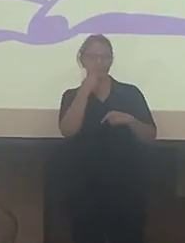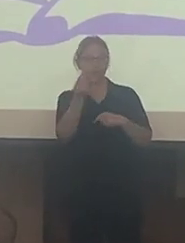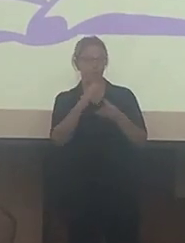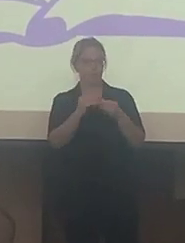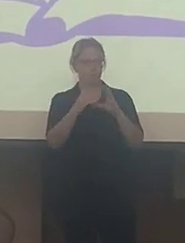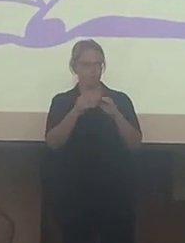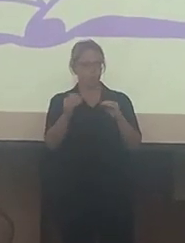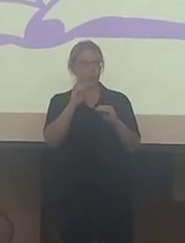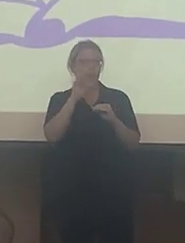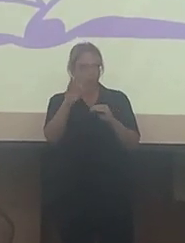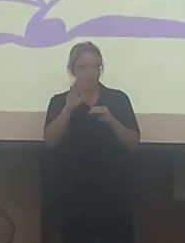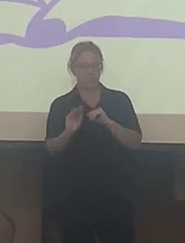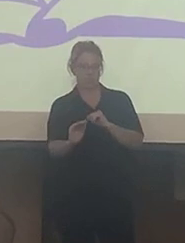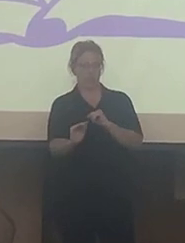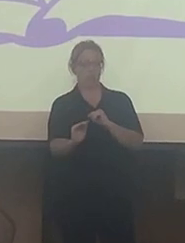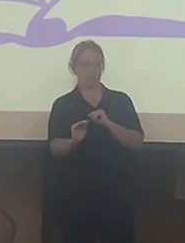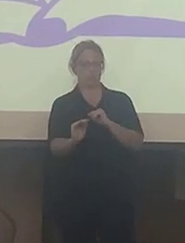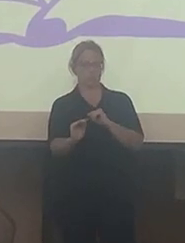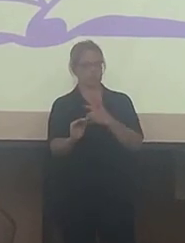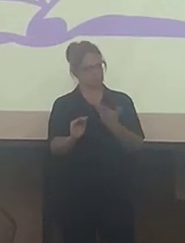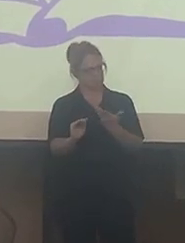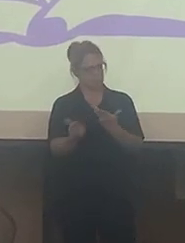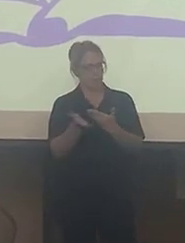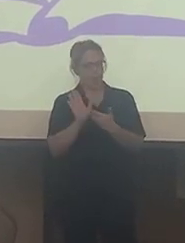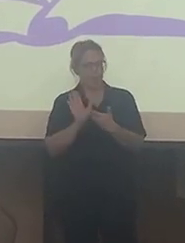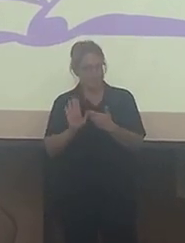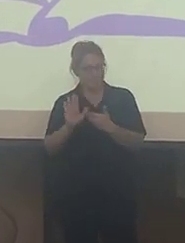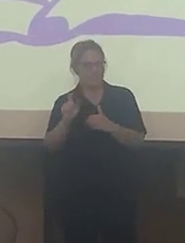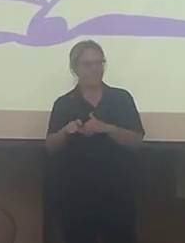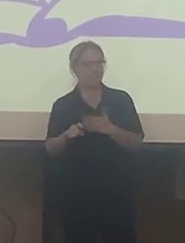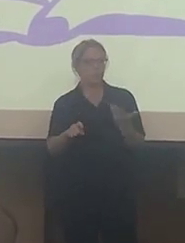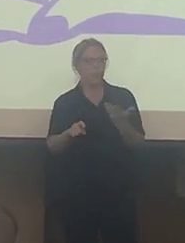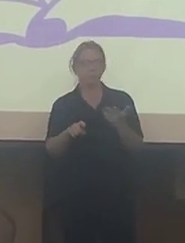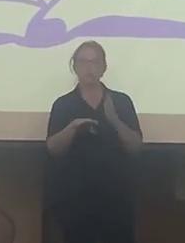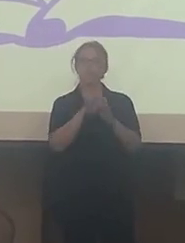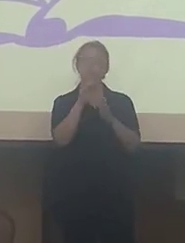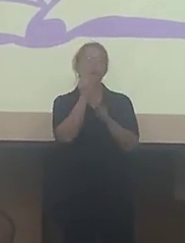to tell the story of what your child's needs are so find a little book